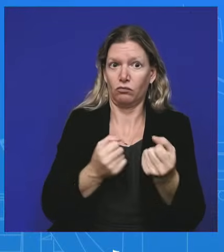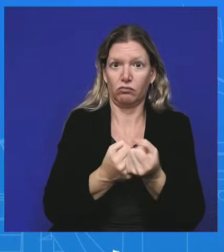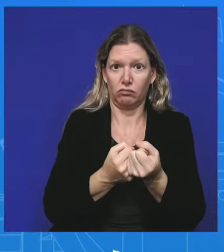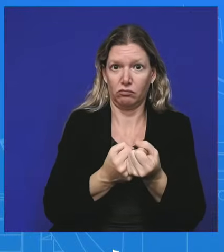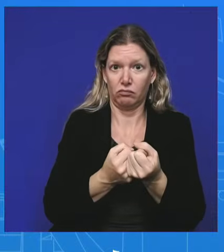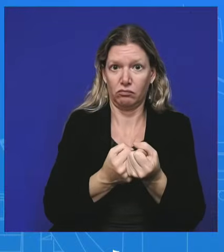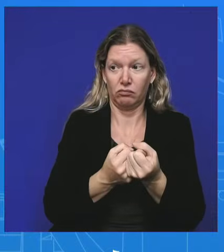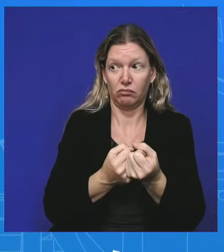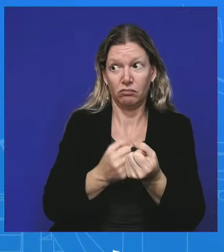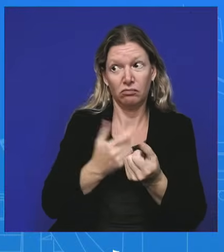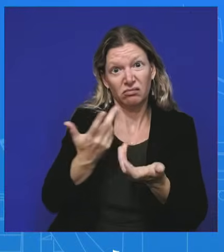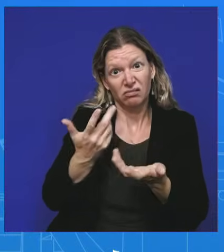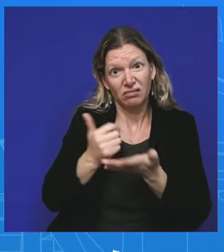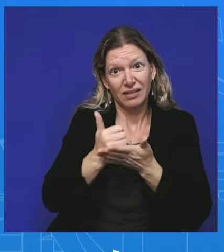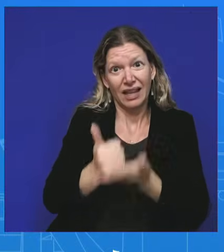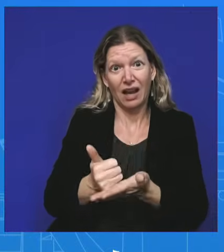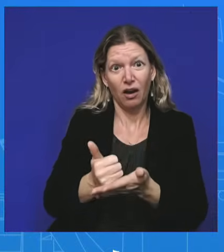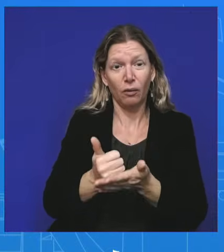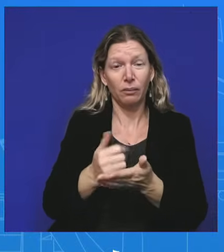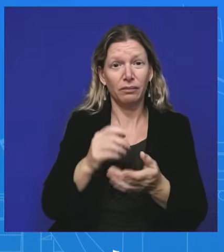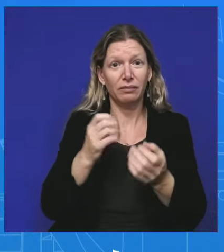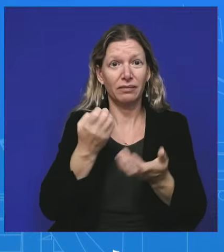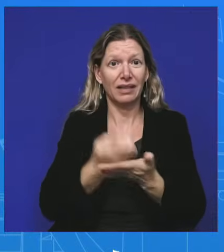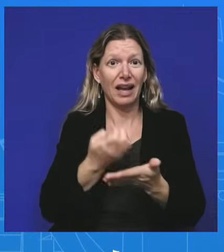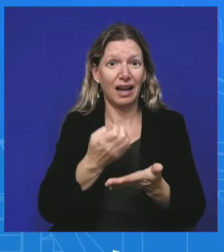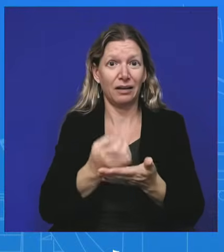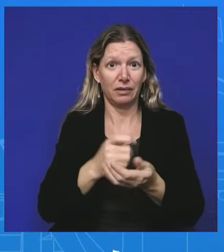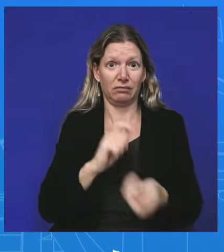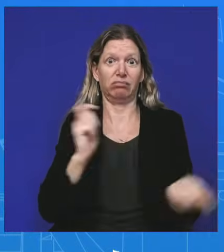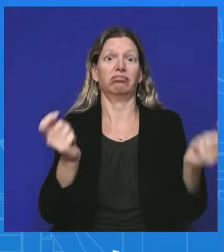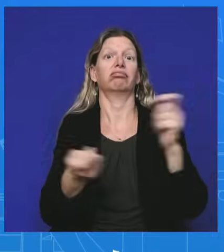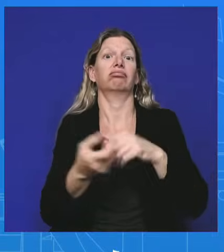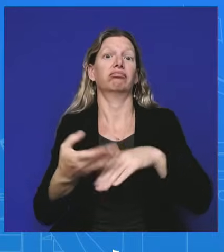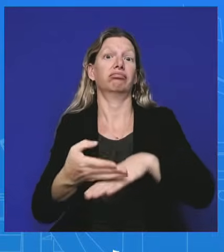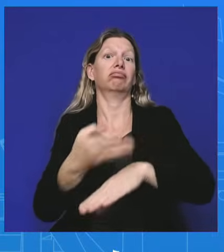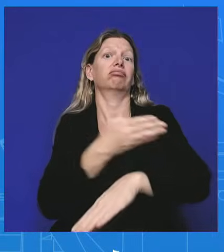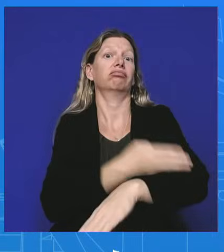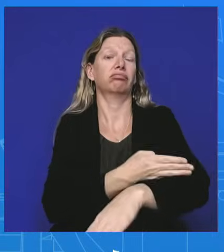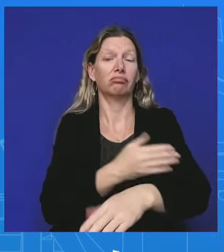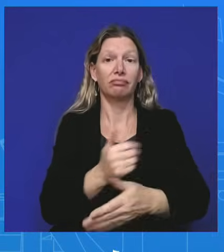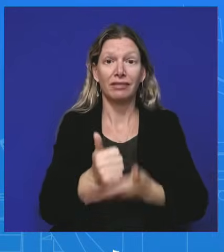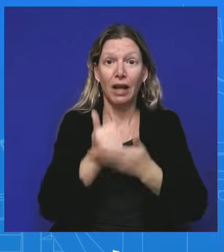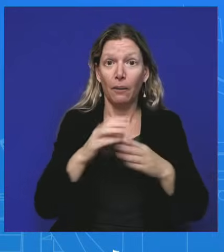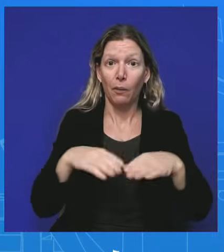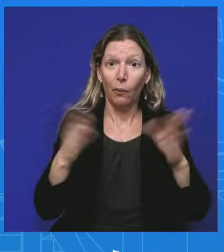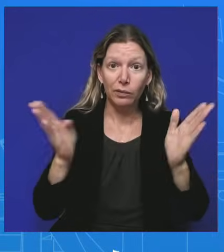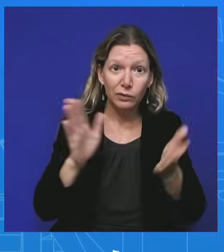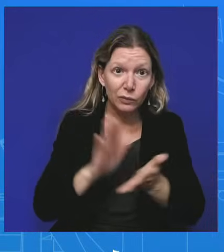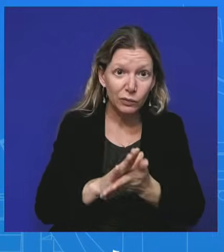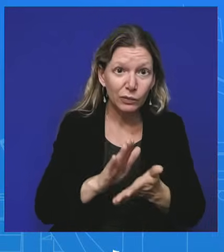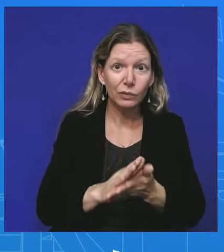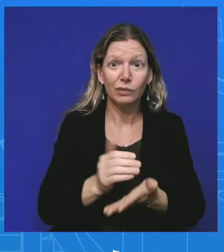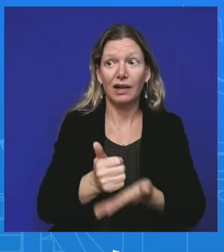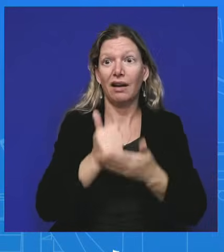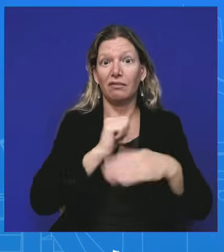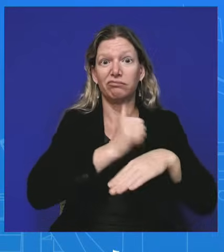And I think it was -- I think he sees it as such an important -- important piece of legislation -- the first one that he was able to sign into law.